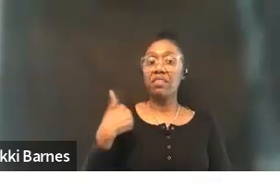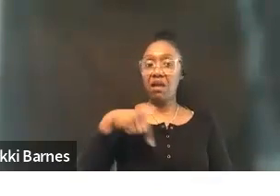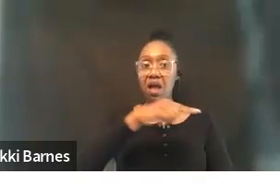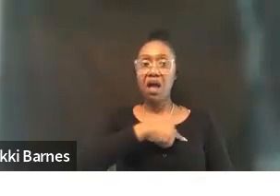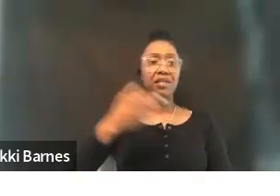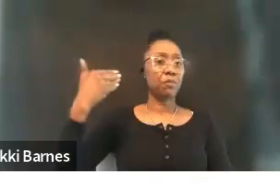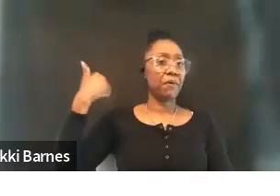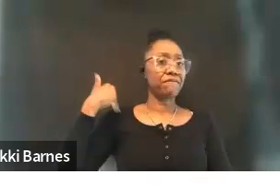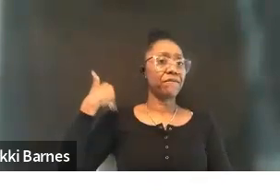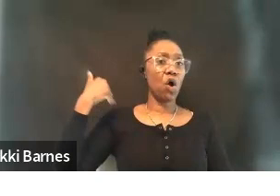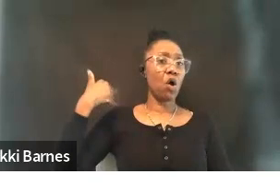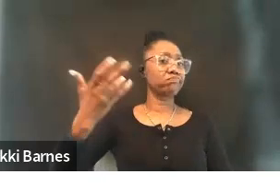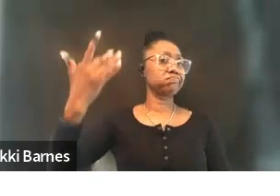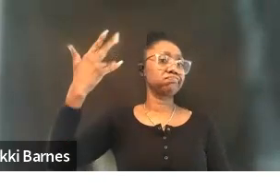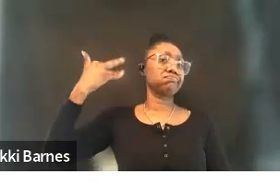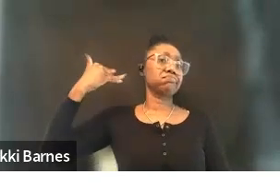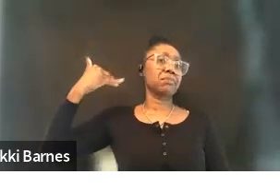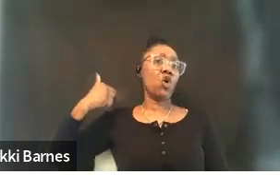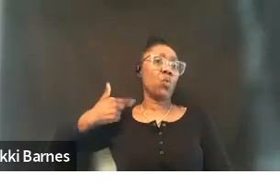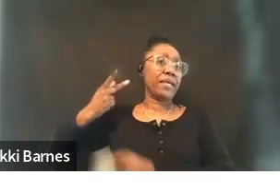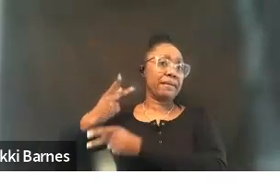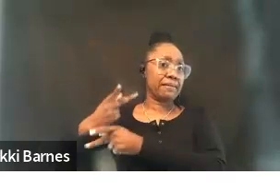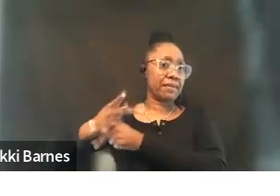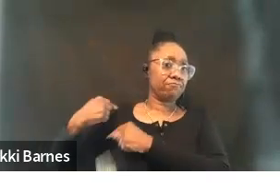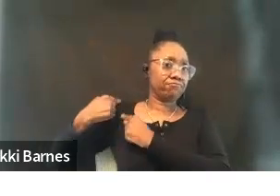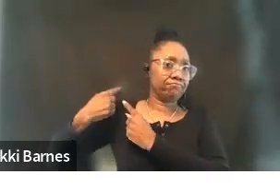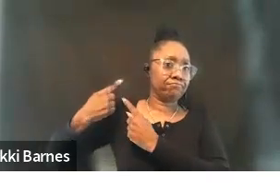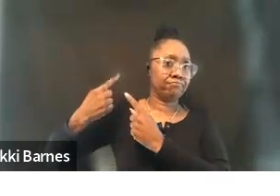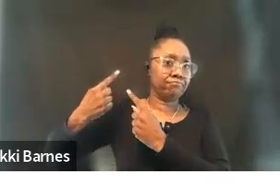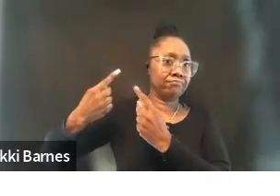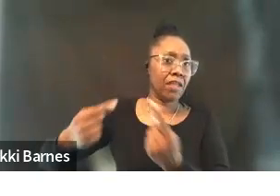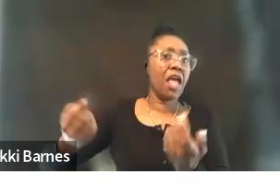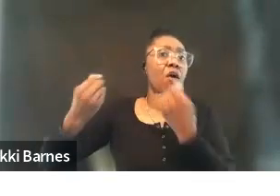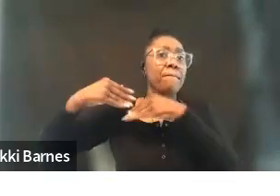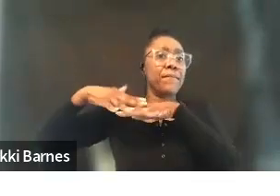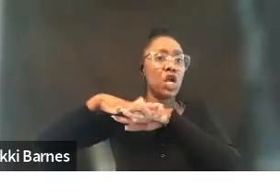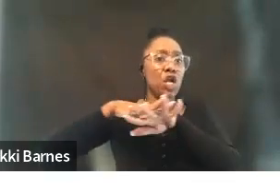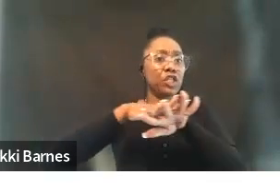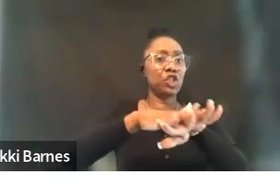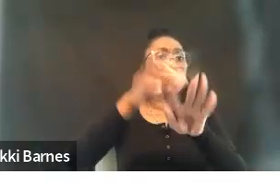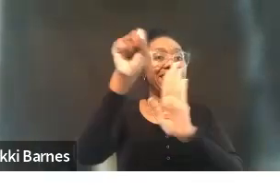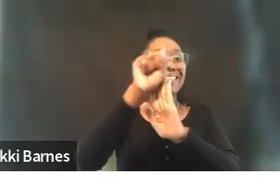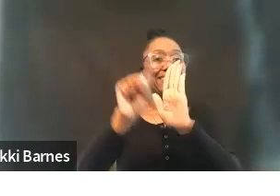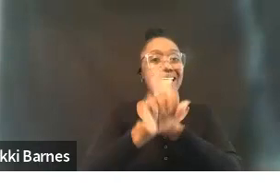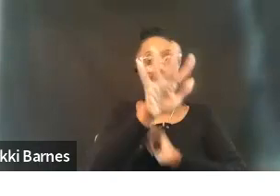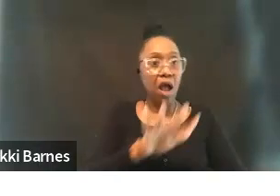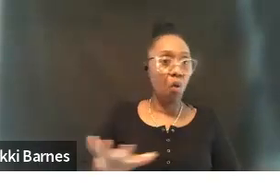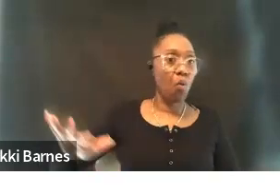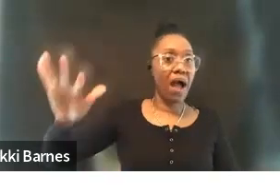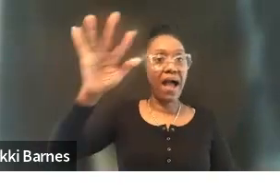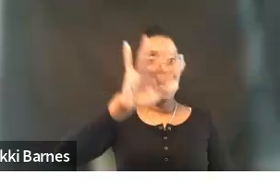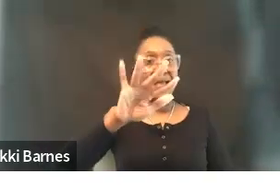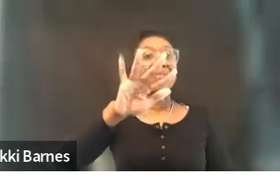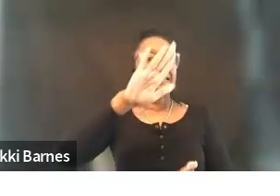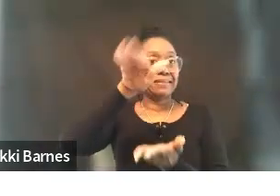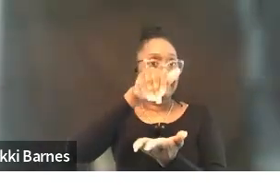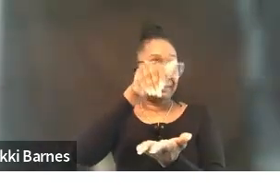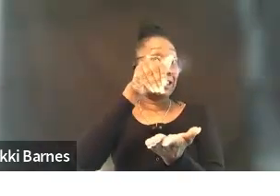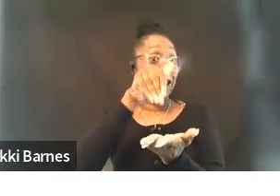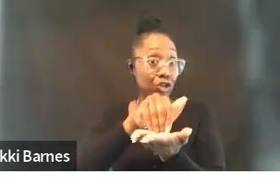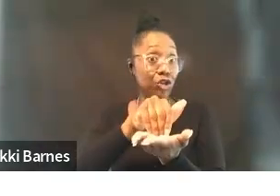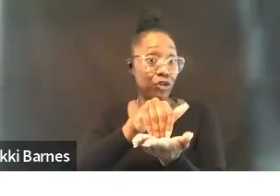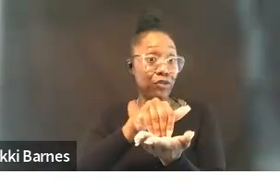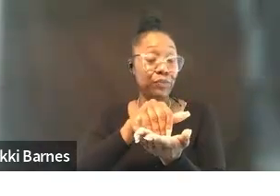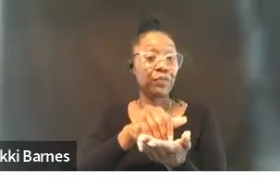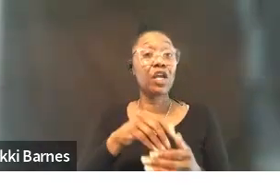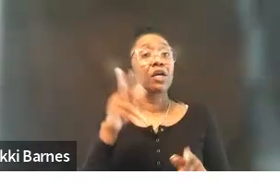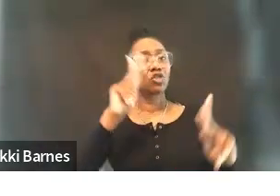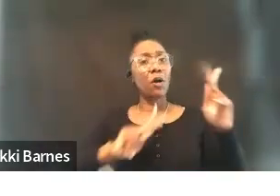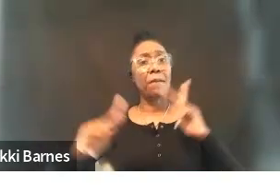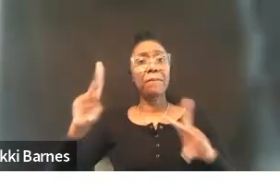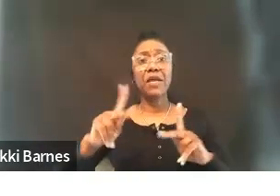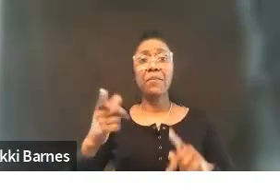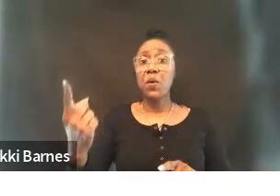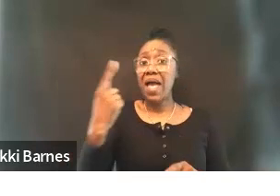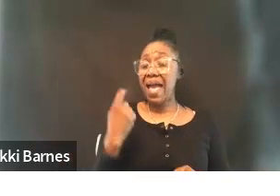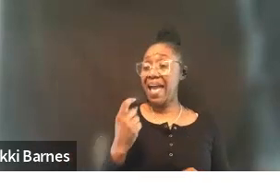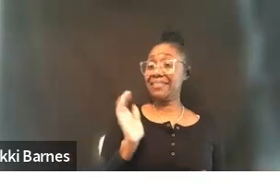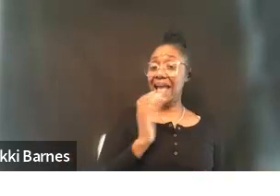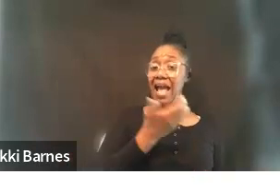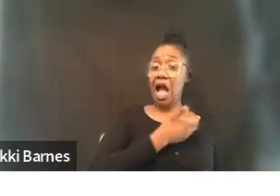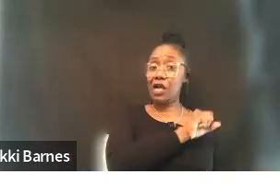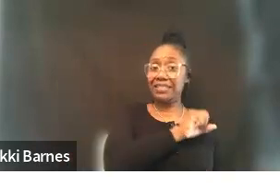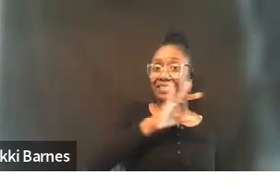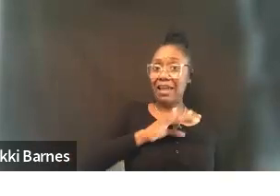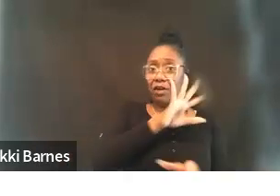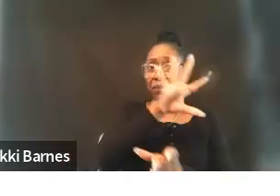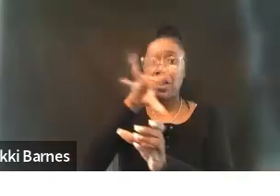That we have now built into a statewide resource center. And a lot of times, ask for our resource and our staff to get involved and there's, a lot of reliance on us.